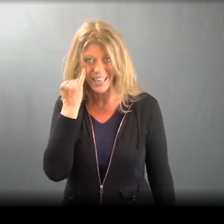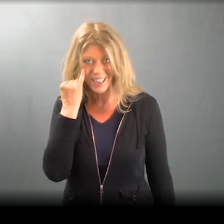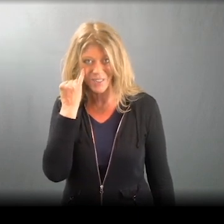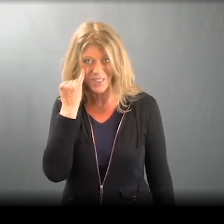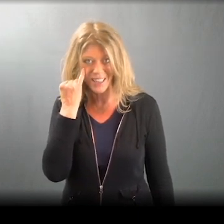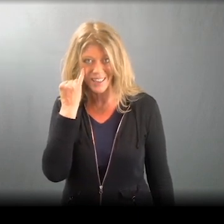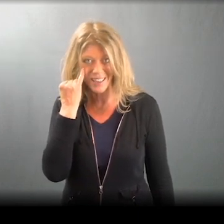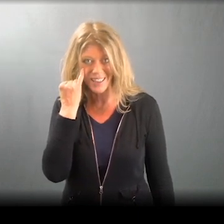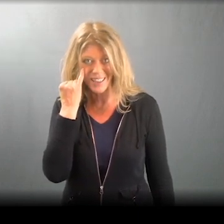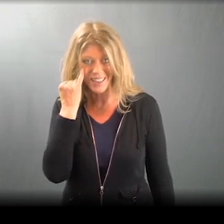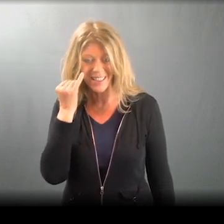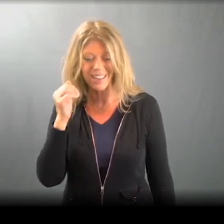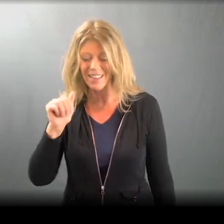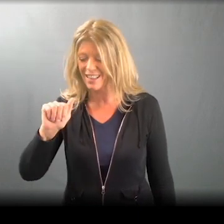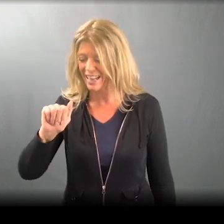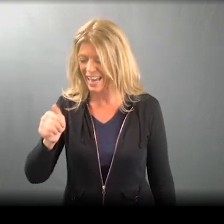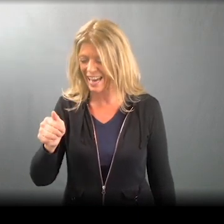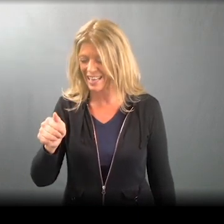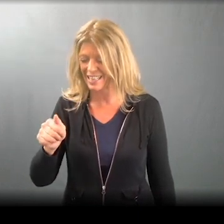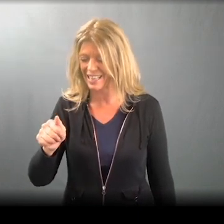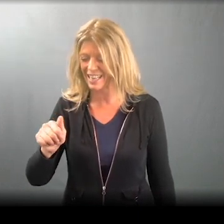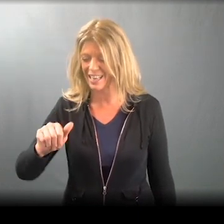IF AN